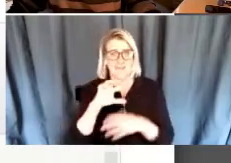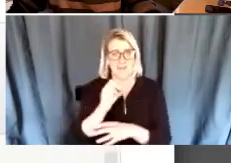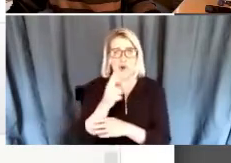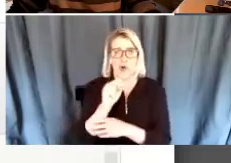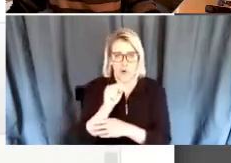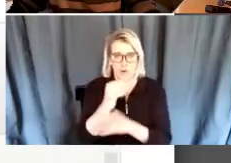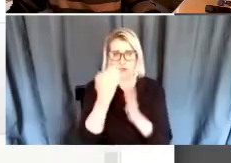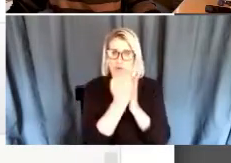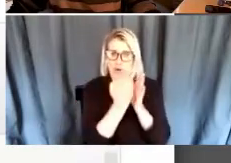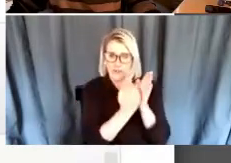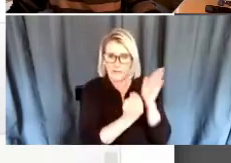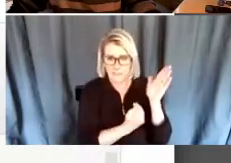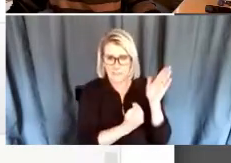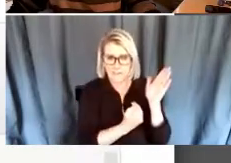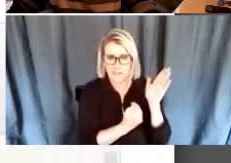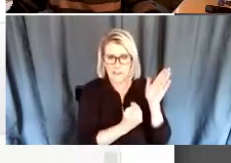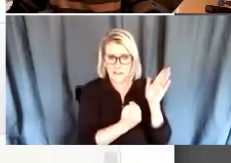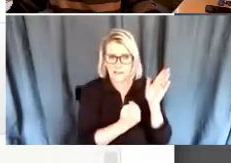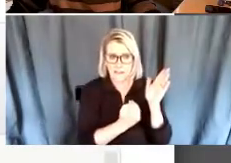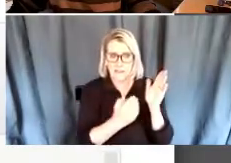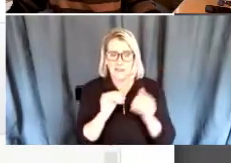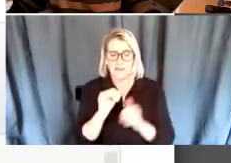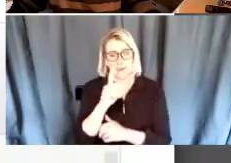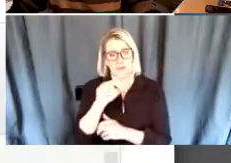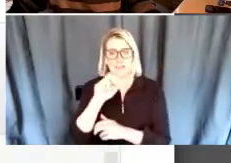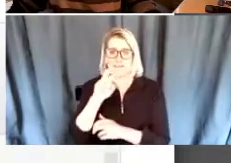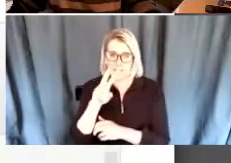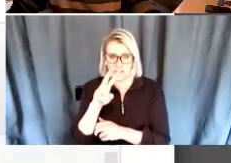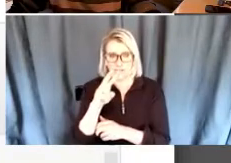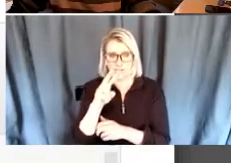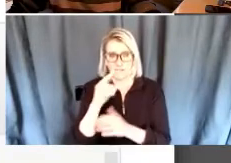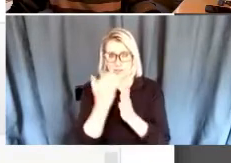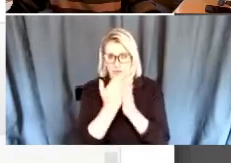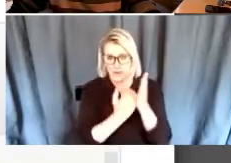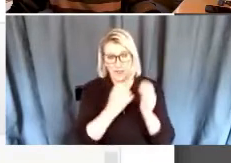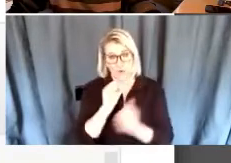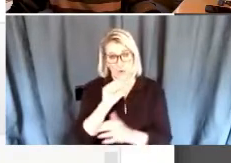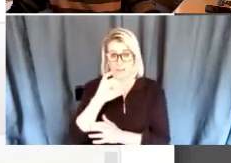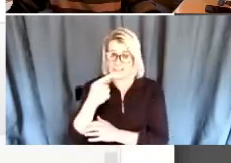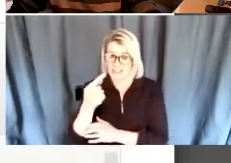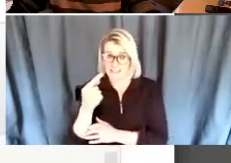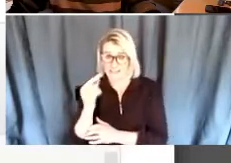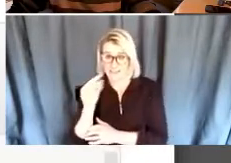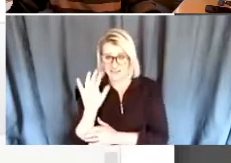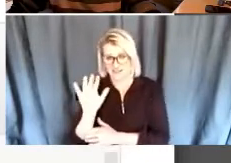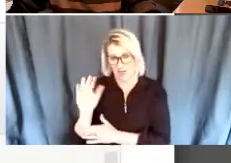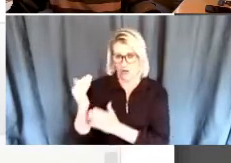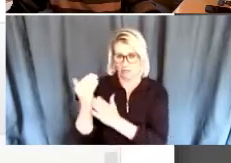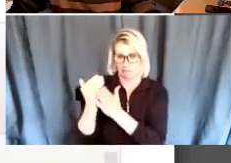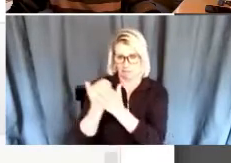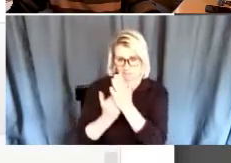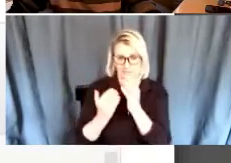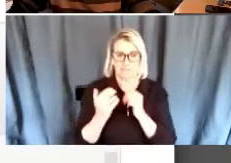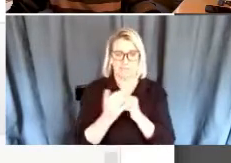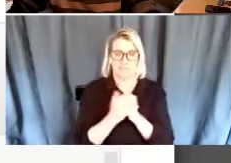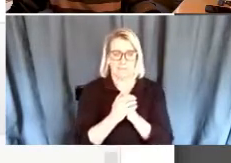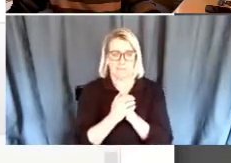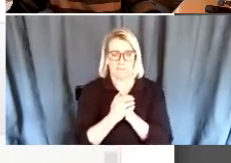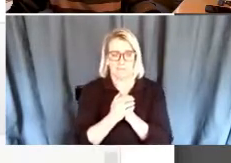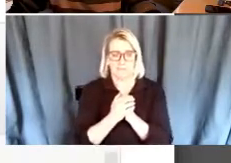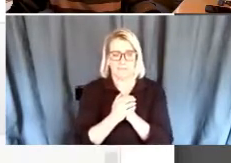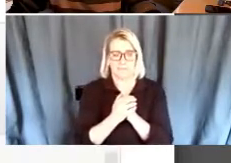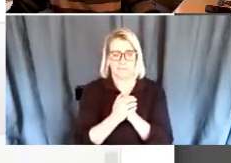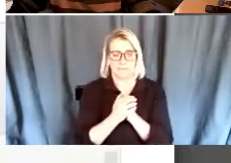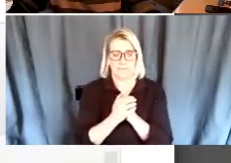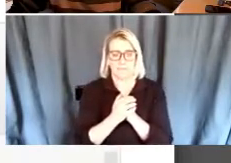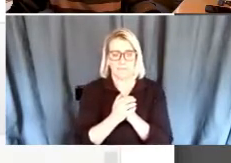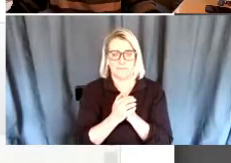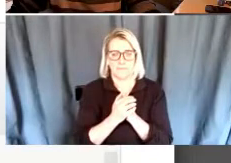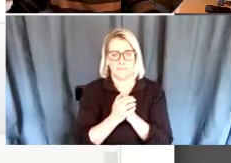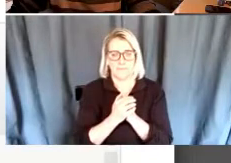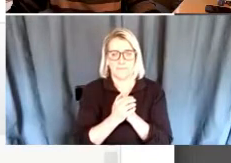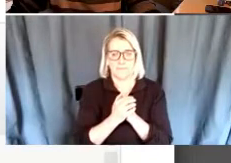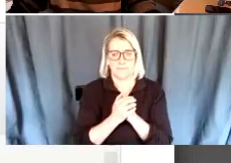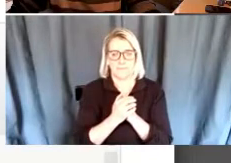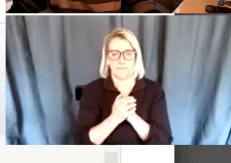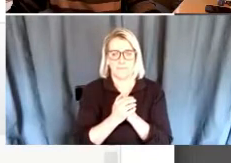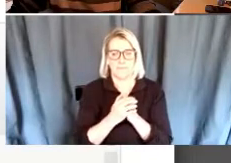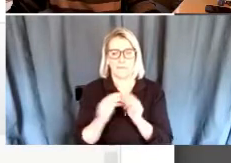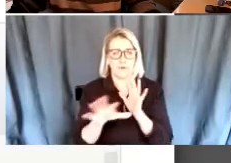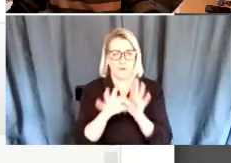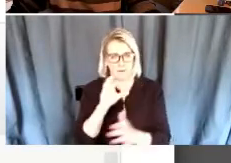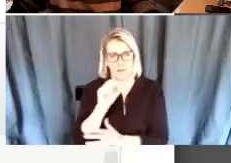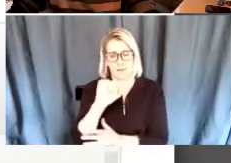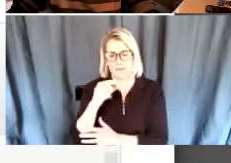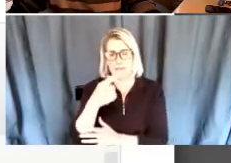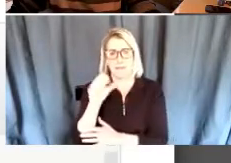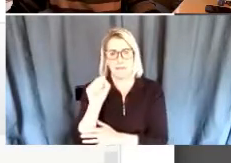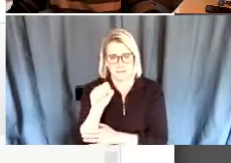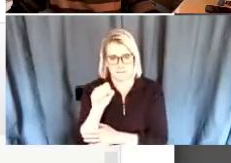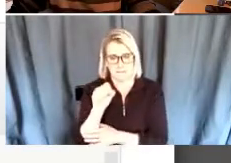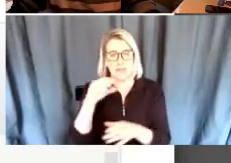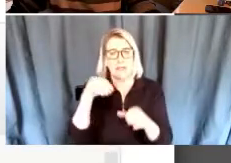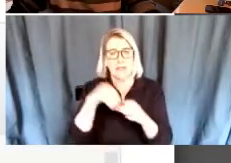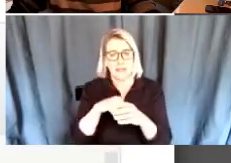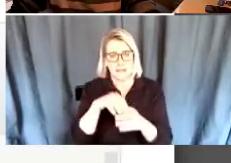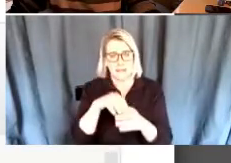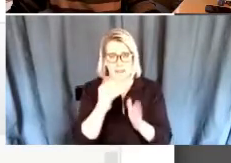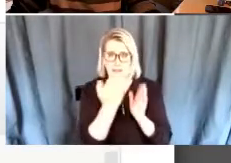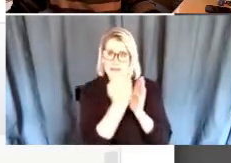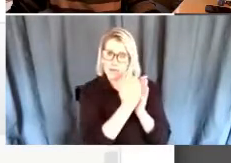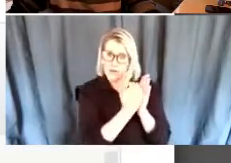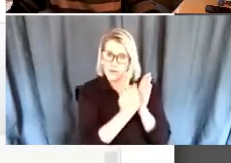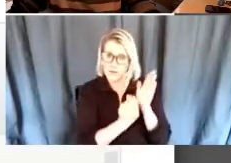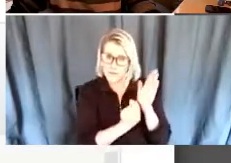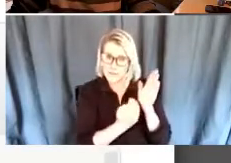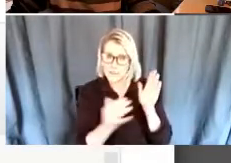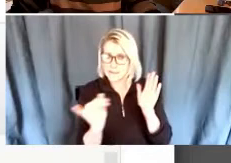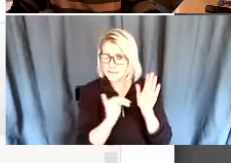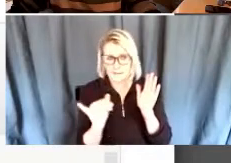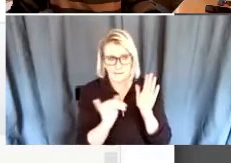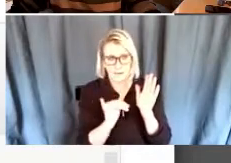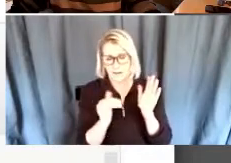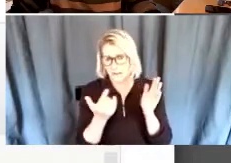divisions. Is the divisions Director and for SIG, it's the SIG directory. And it has the